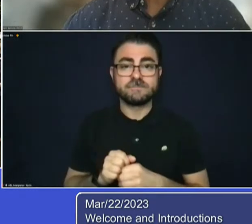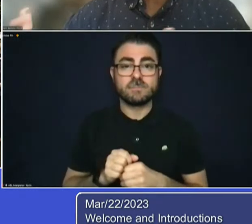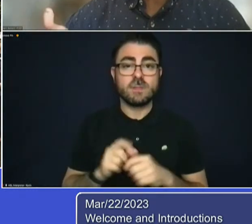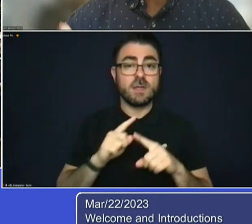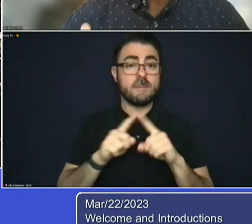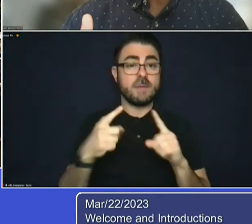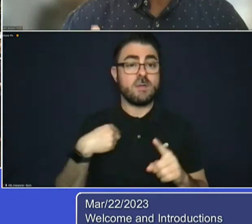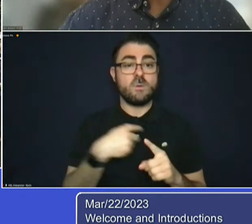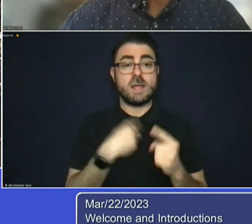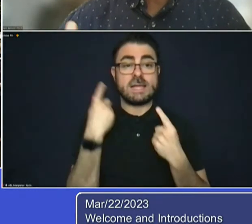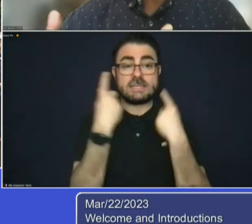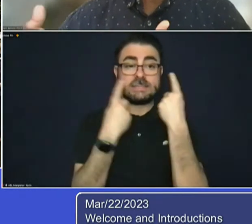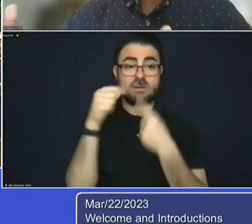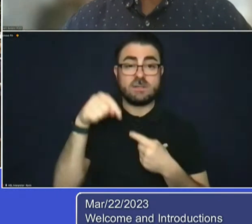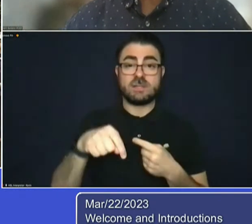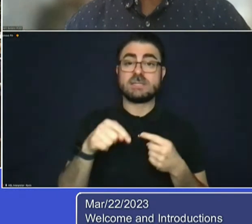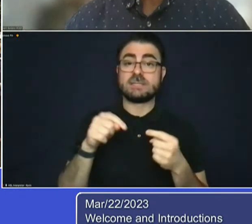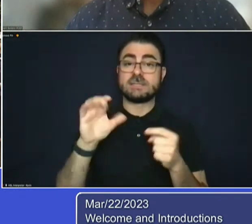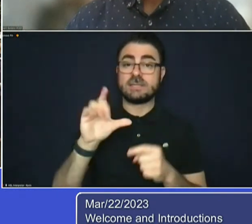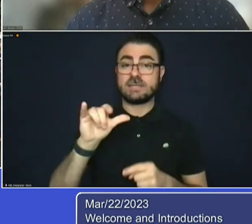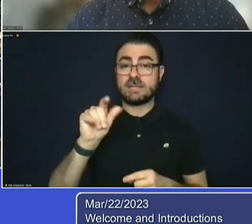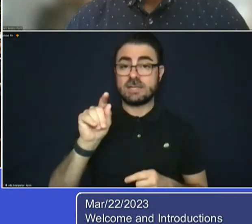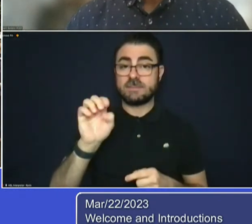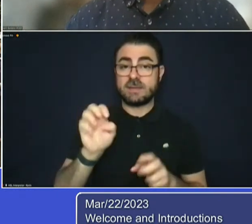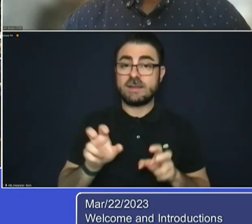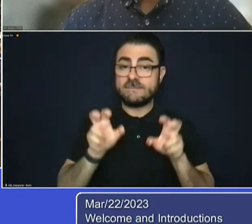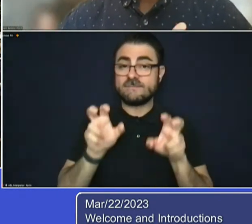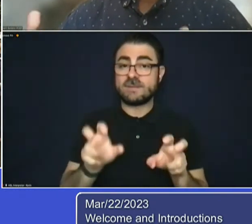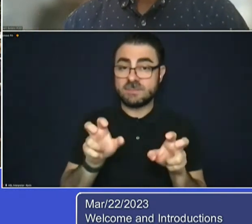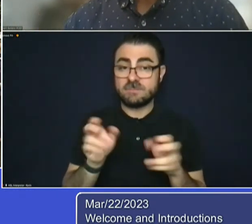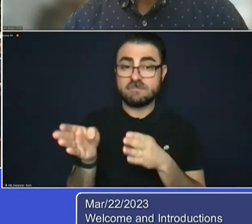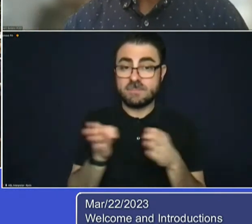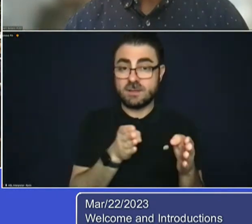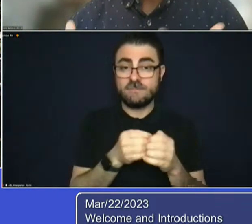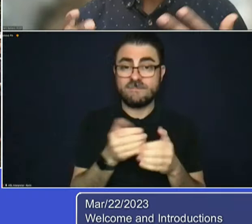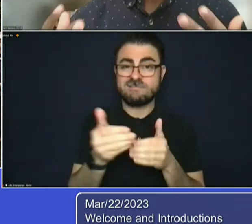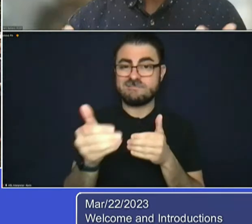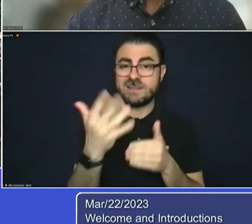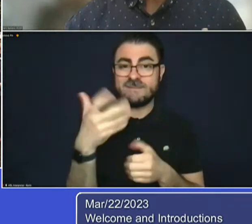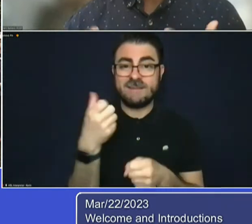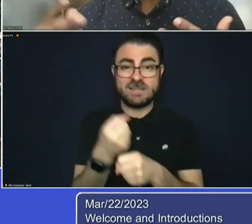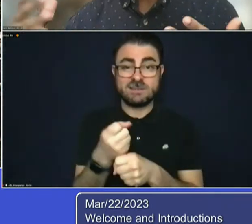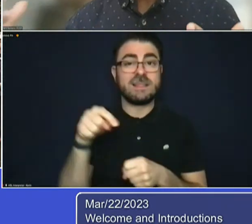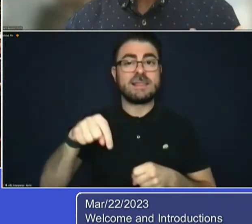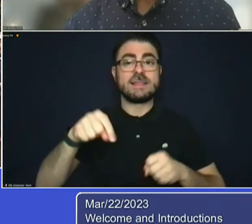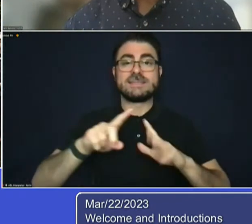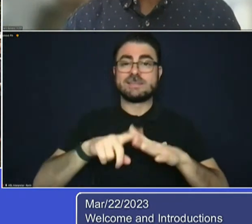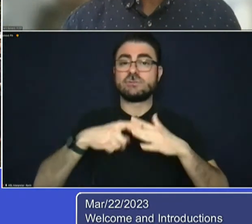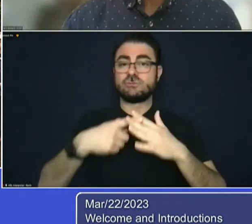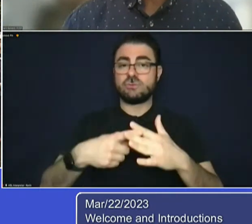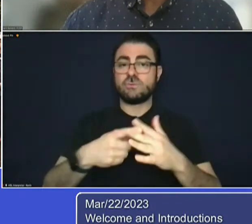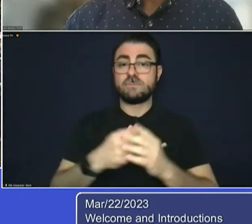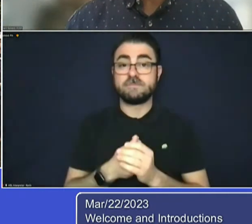I THINK THIS LAST BULLET IS REALLY IMPORTANT, IN THAT AS WE THINK ABOUT THIS CLIMATE